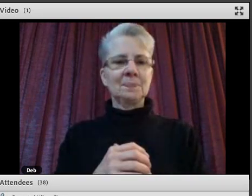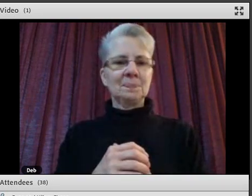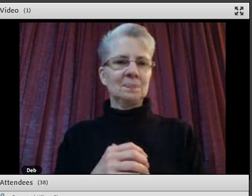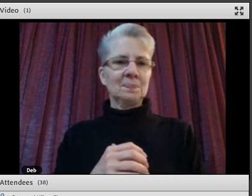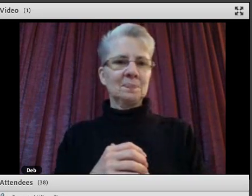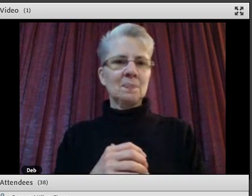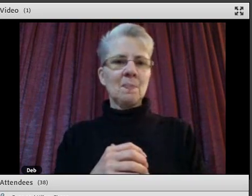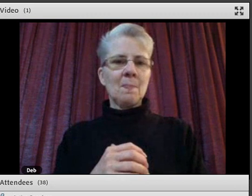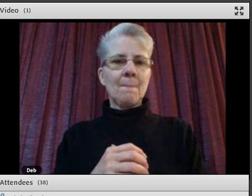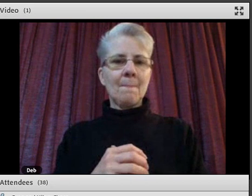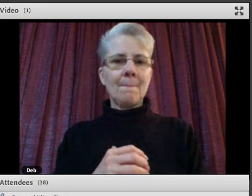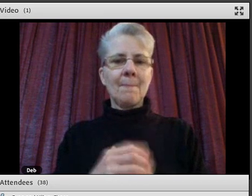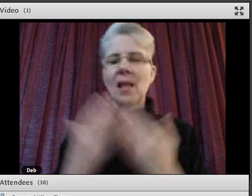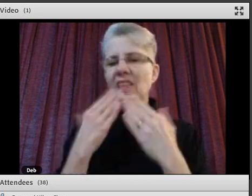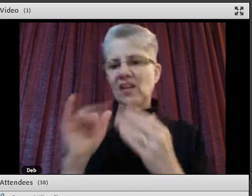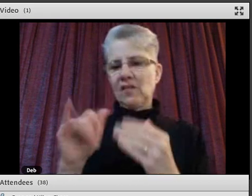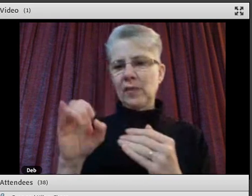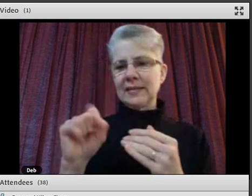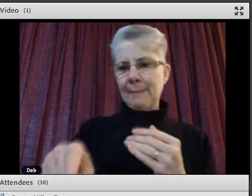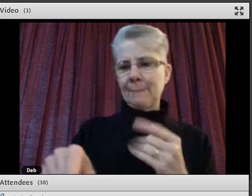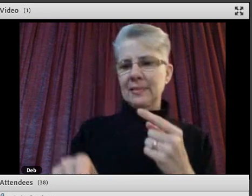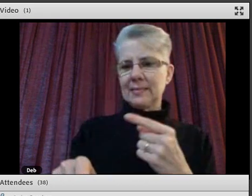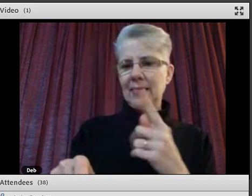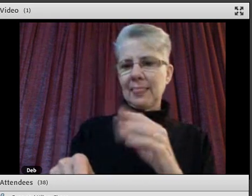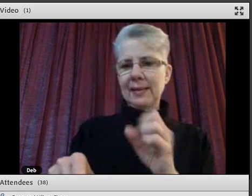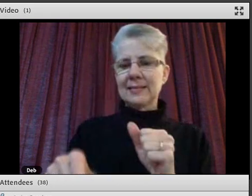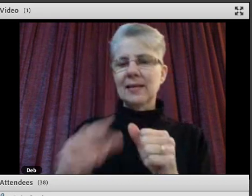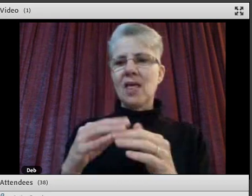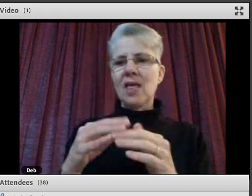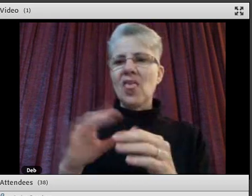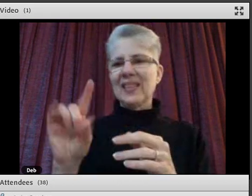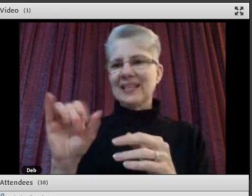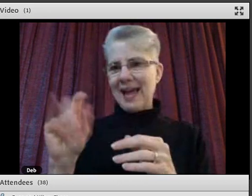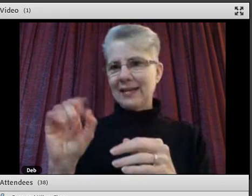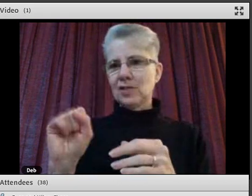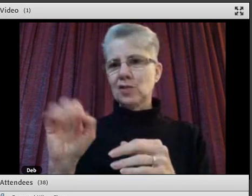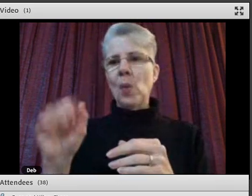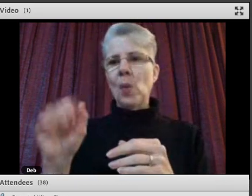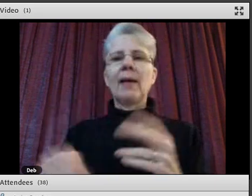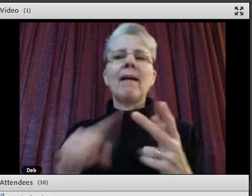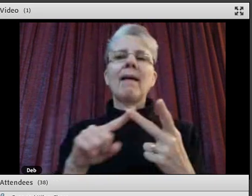And thank you for the tips, Lisa, on the diet soda.